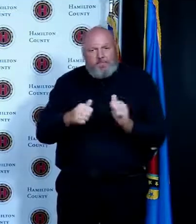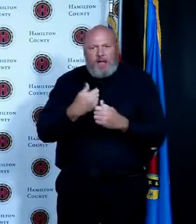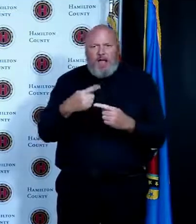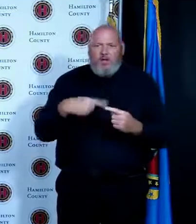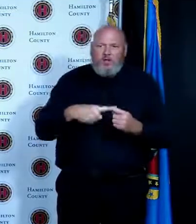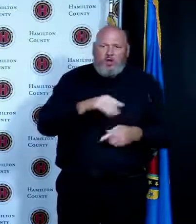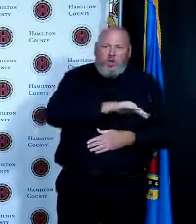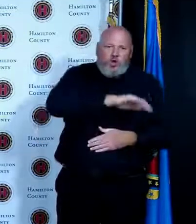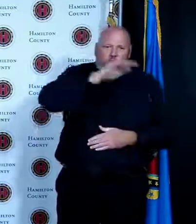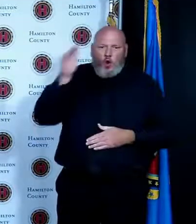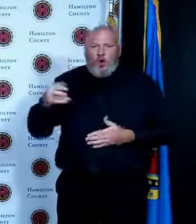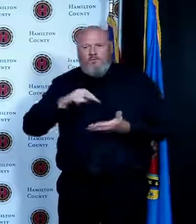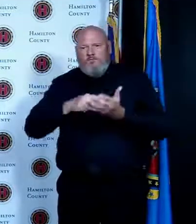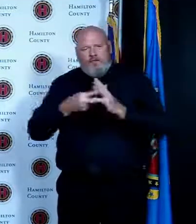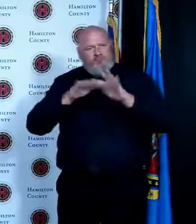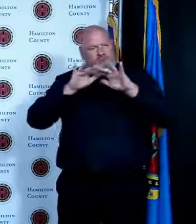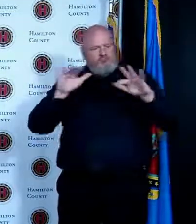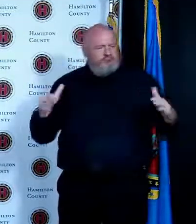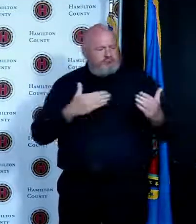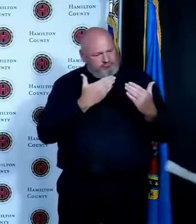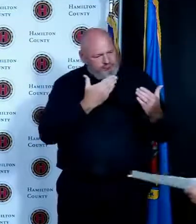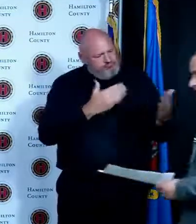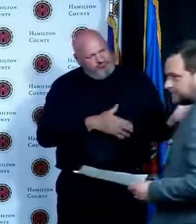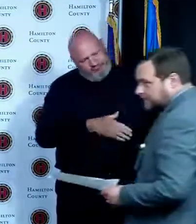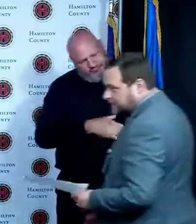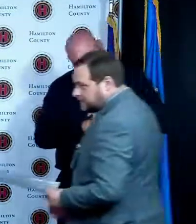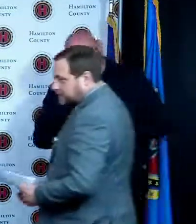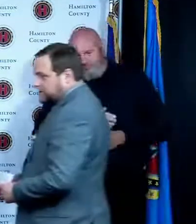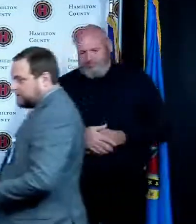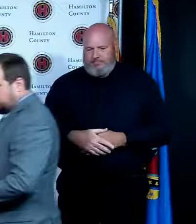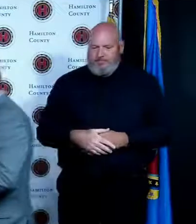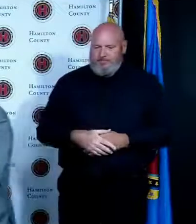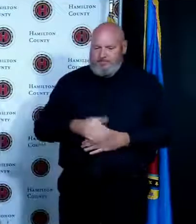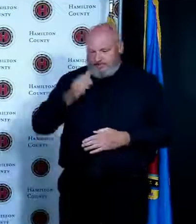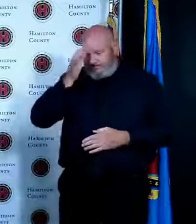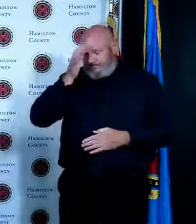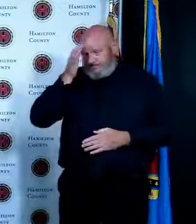Greg Kesterman